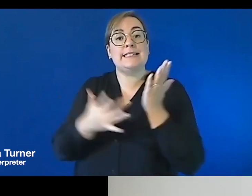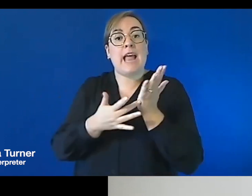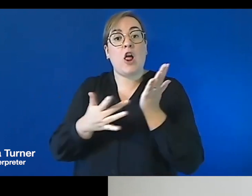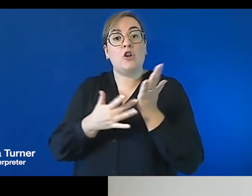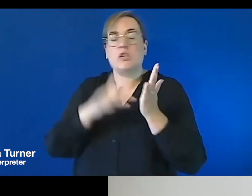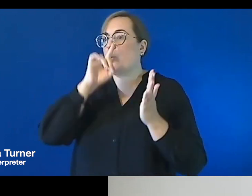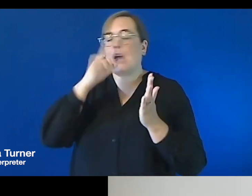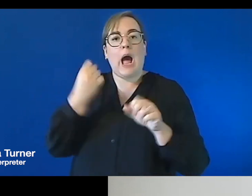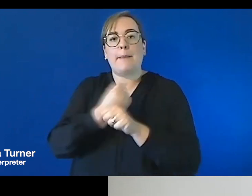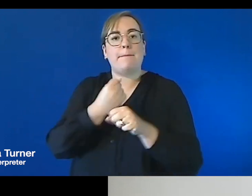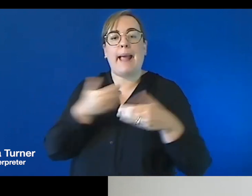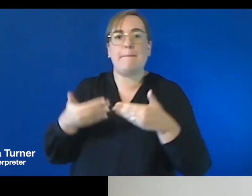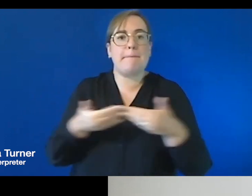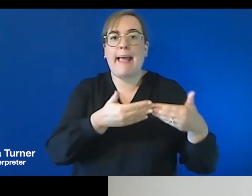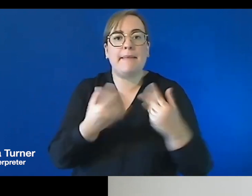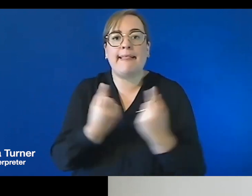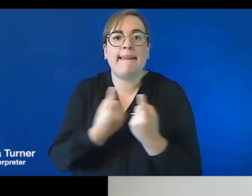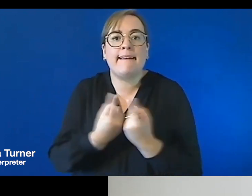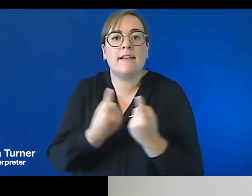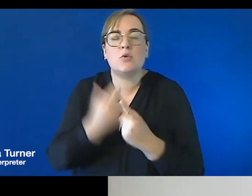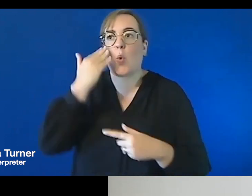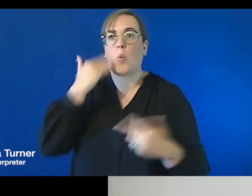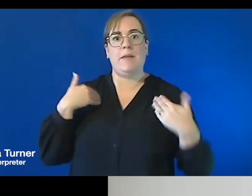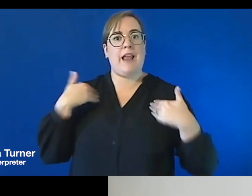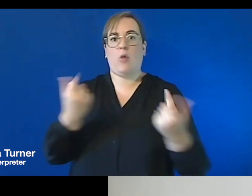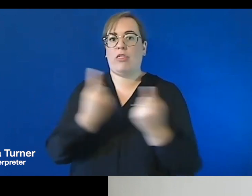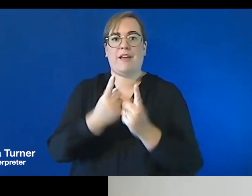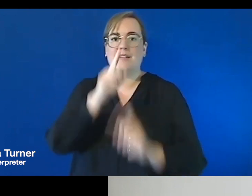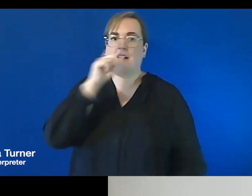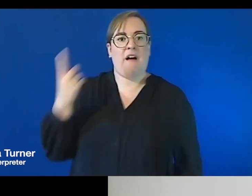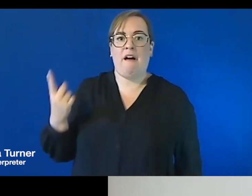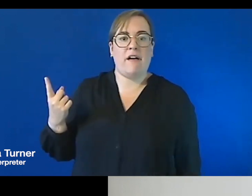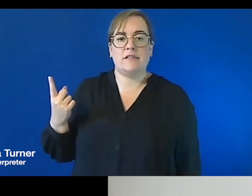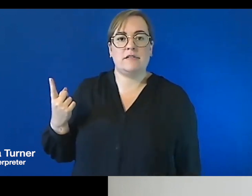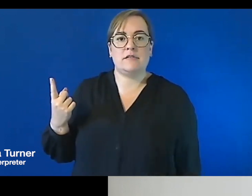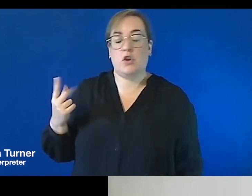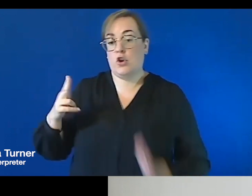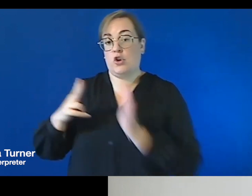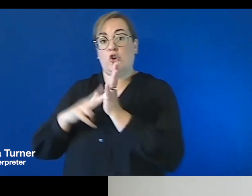health products, health women health products and so on, if we have no neurodiverse people in teams,